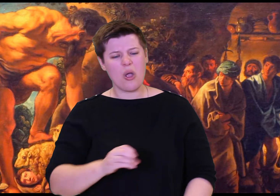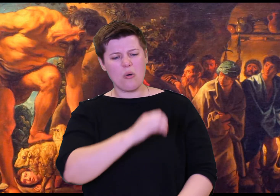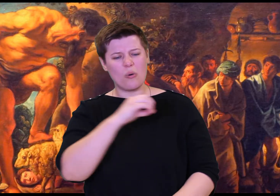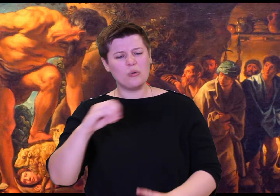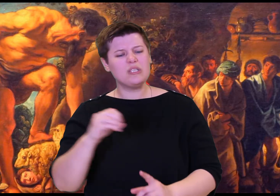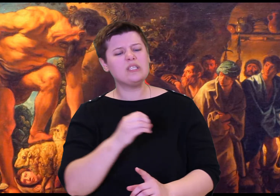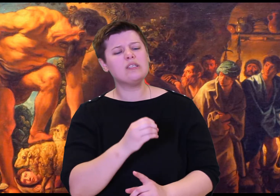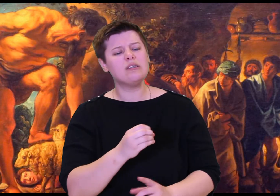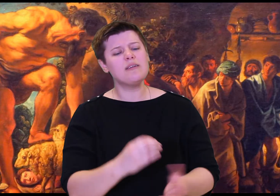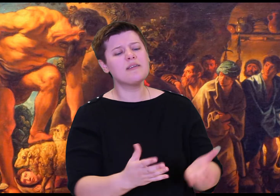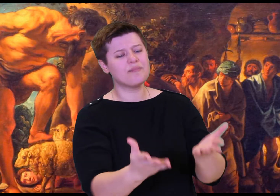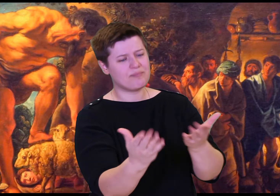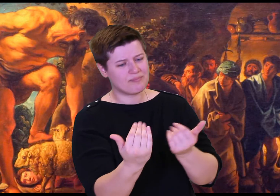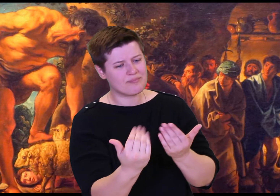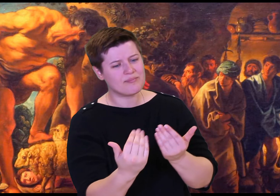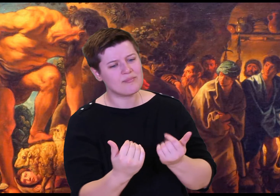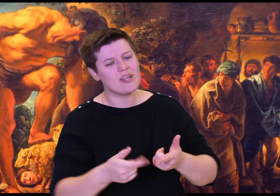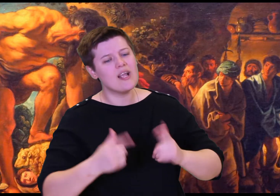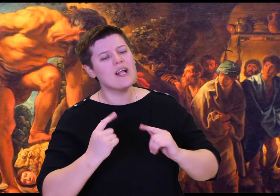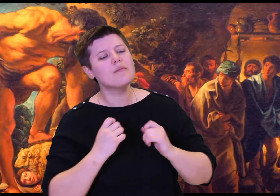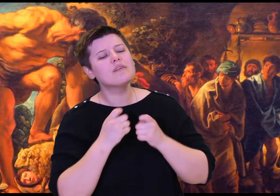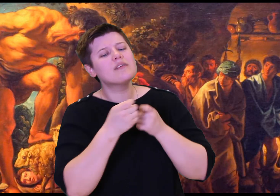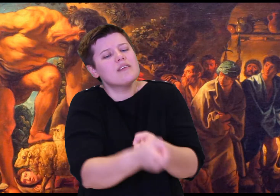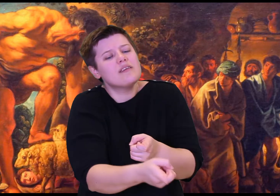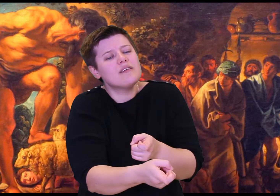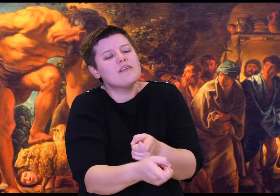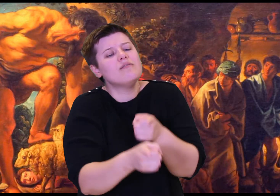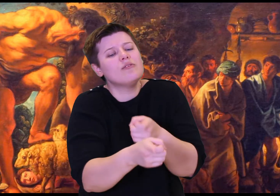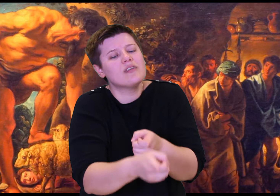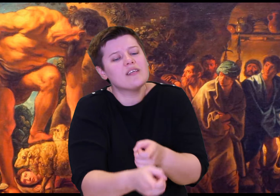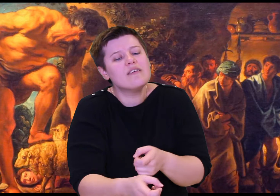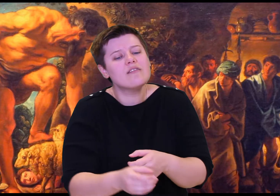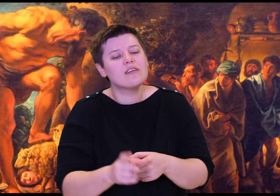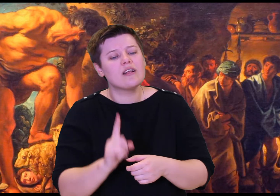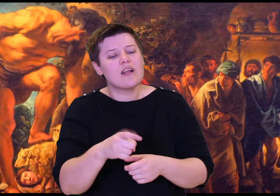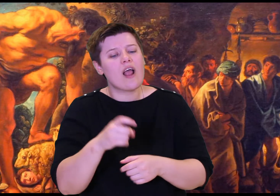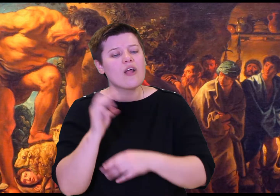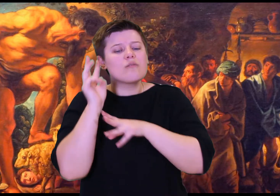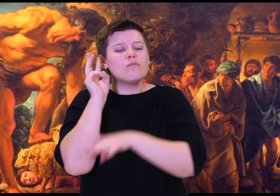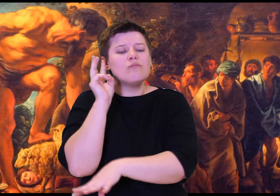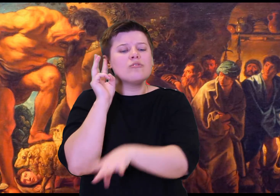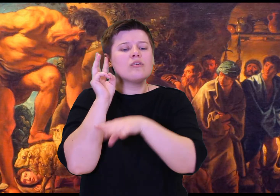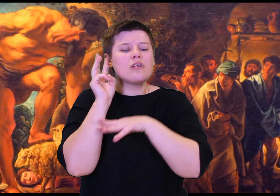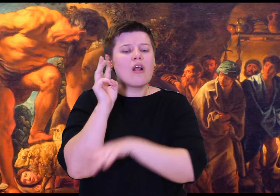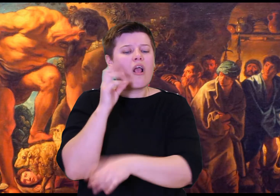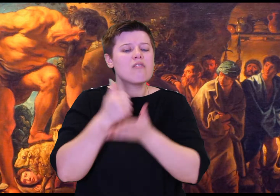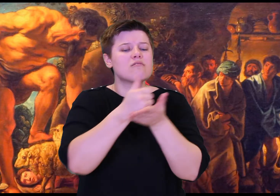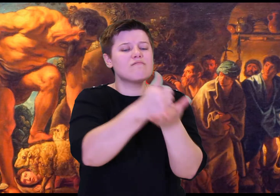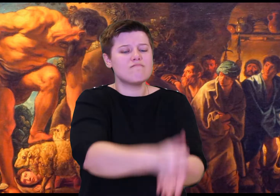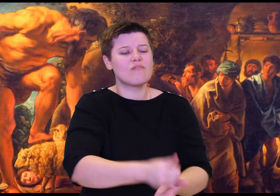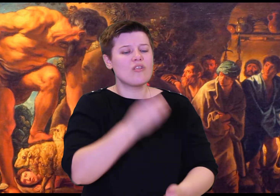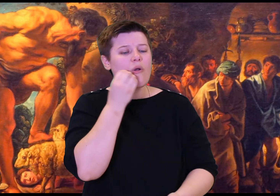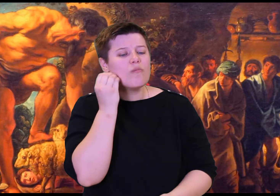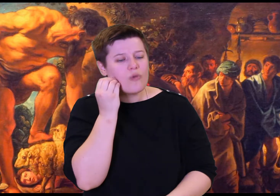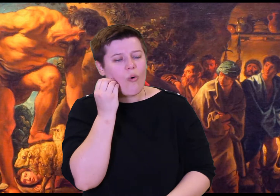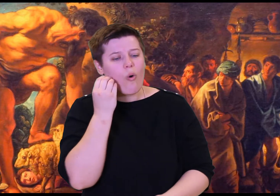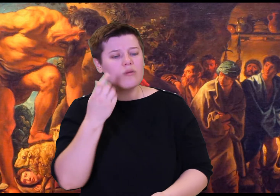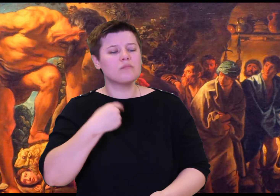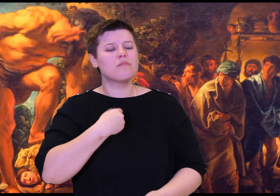but now this little weakling, this no one, has blinded me;